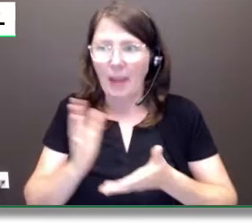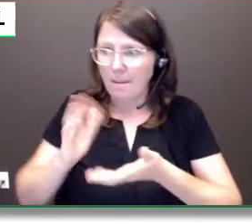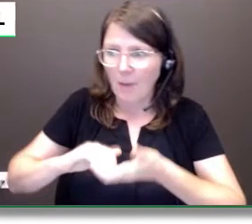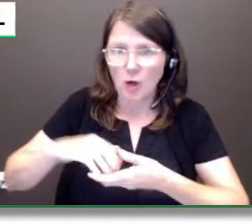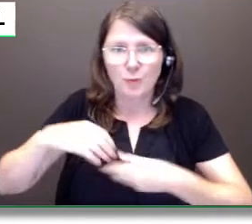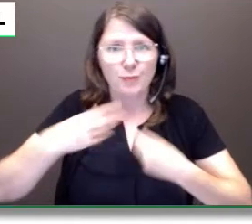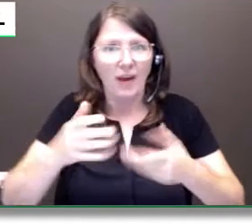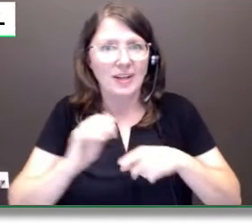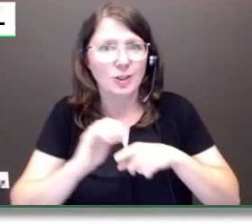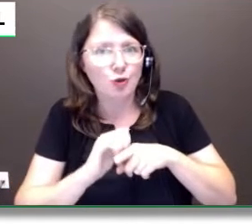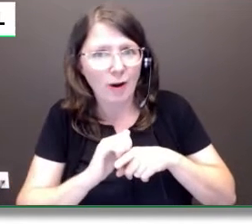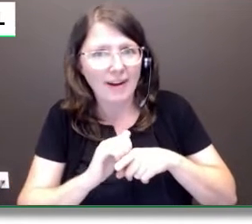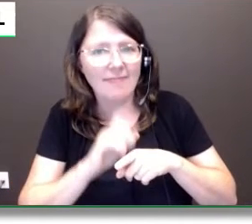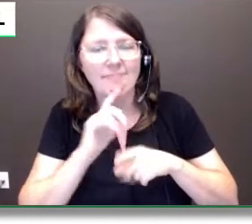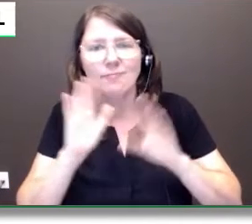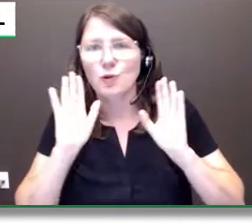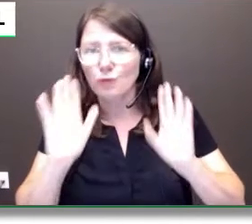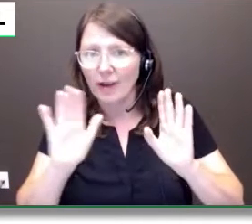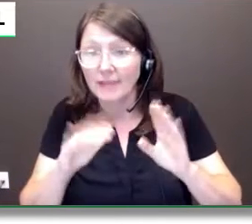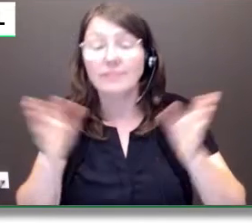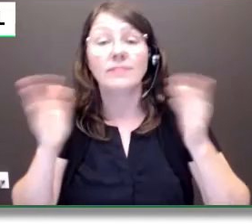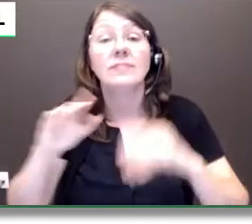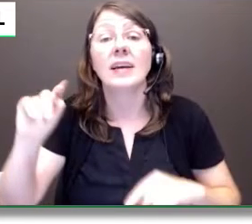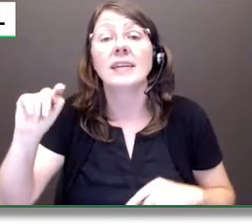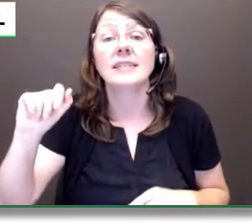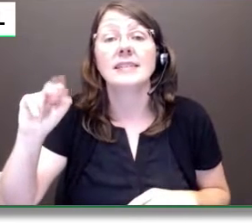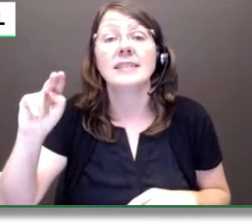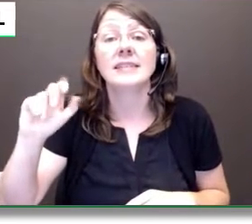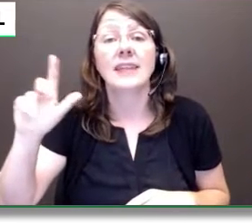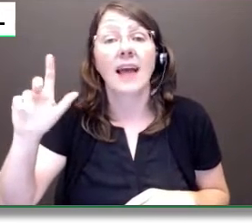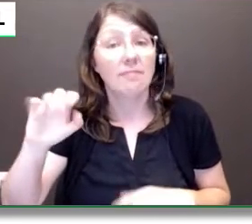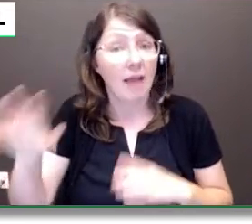Tanelle, do you have anything to add with that.